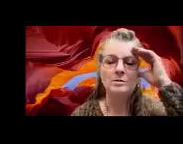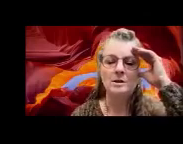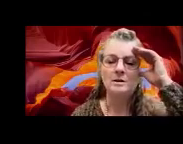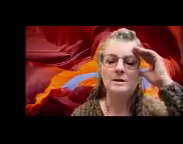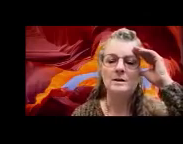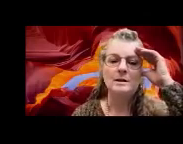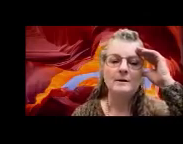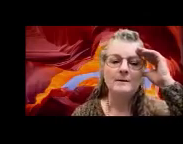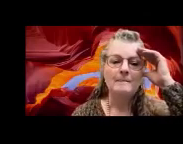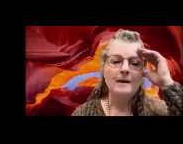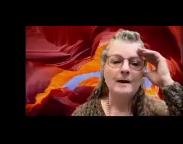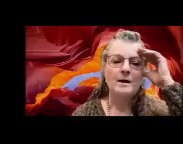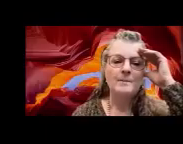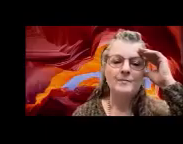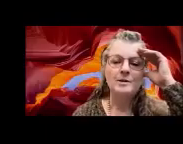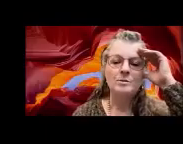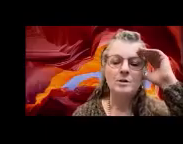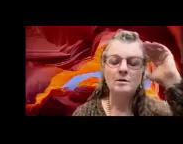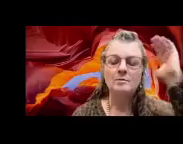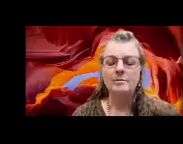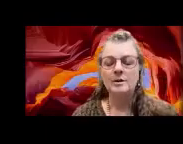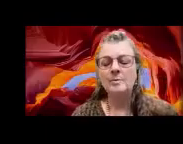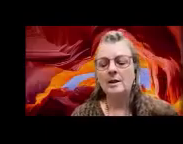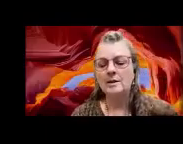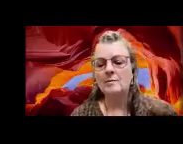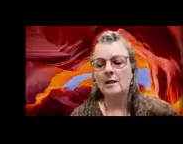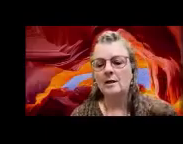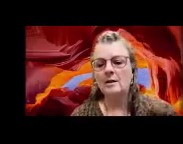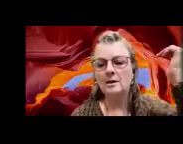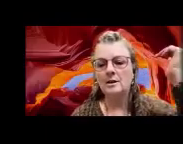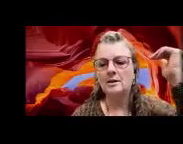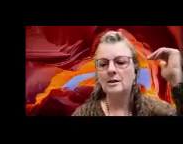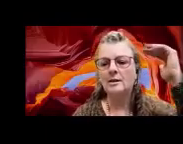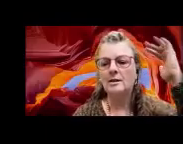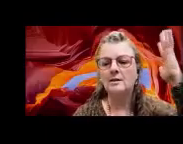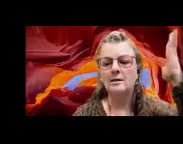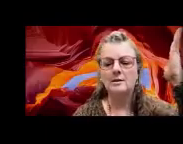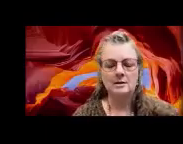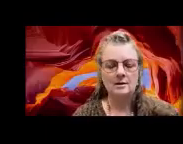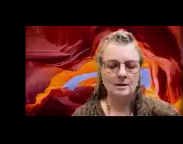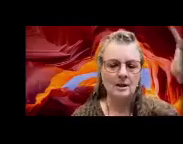results. This was just because of methodology. Is it? Is it an